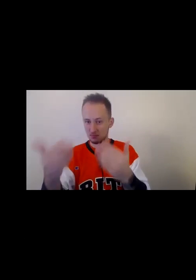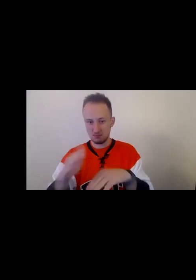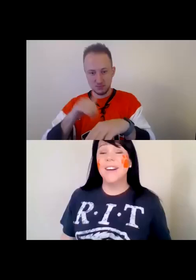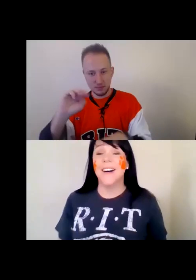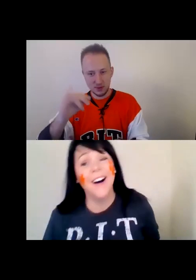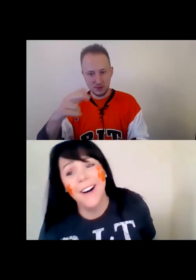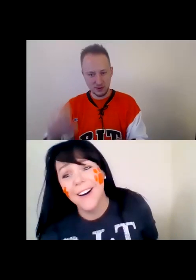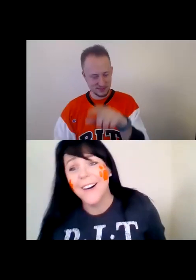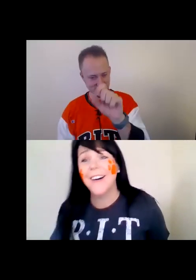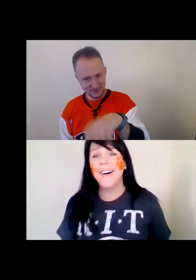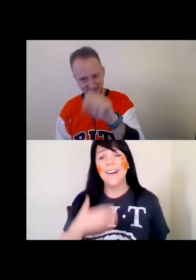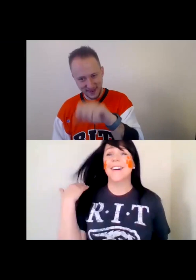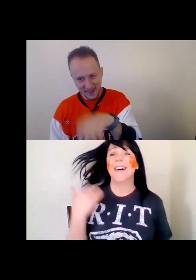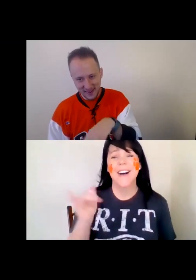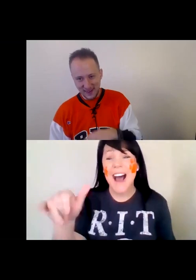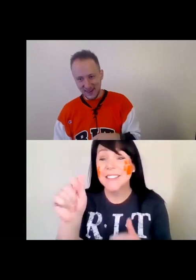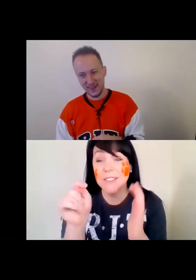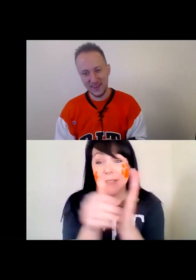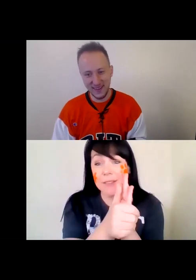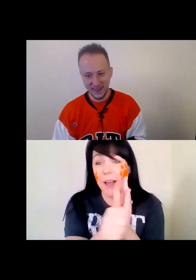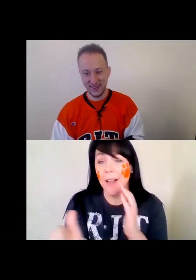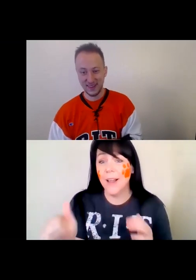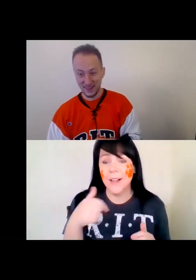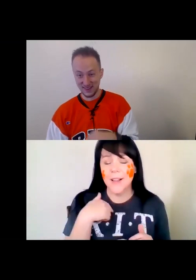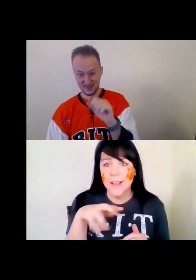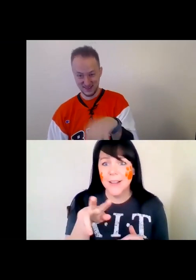Matt: So now I will call on Michelle to come back and join me. Michelle: That is a talent in and of itself.